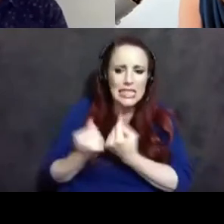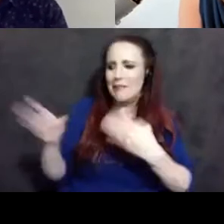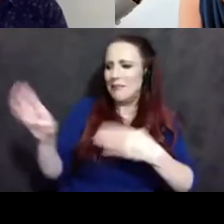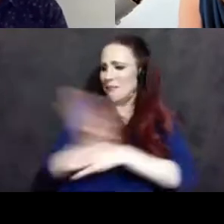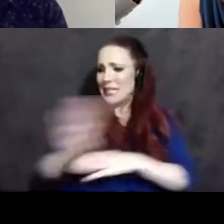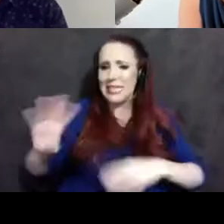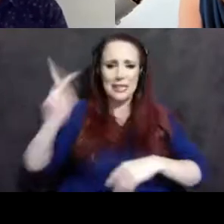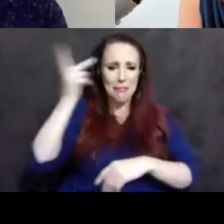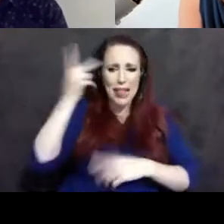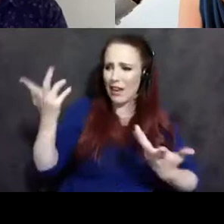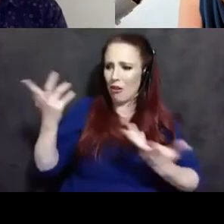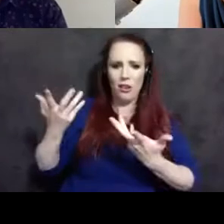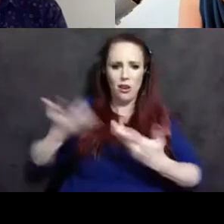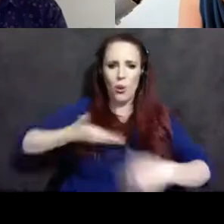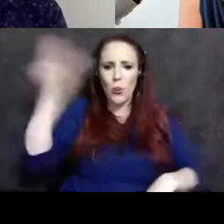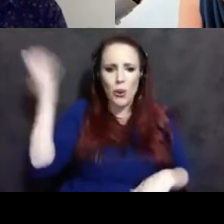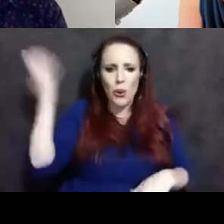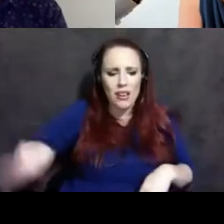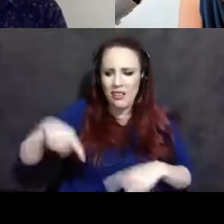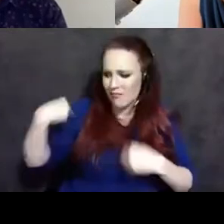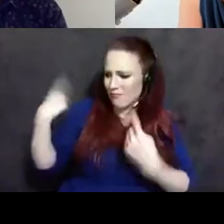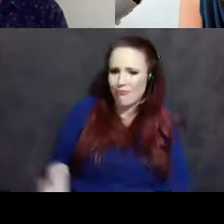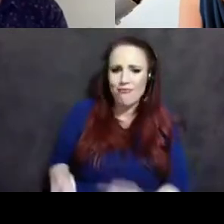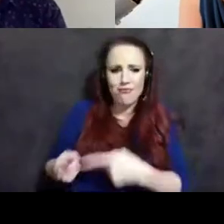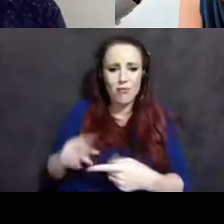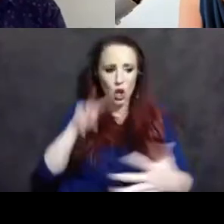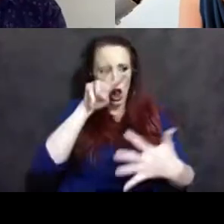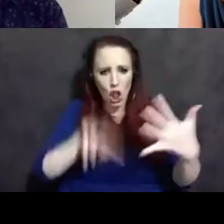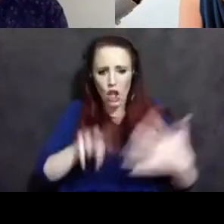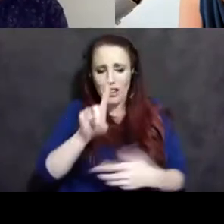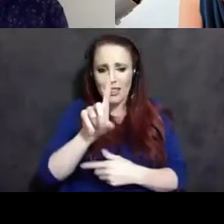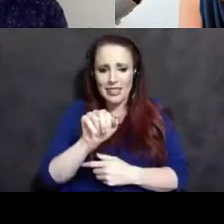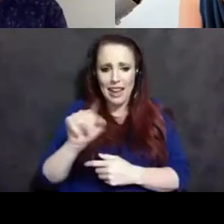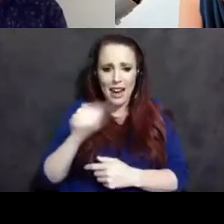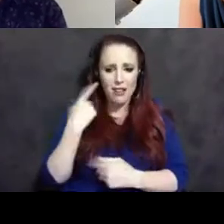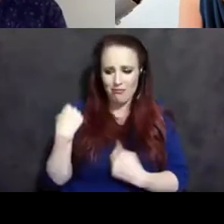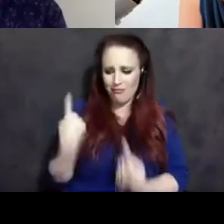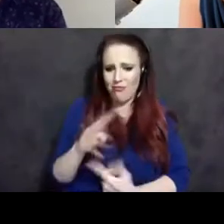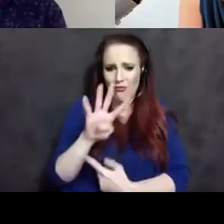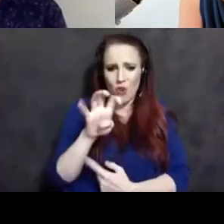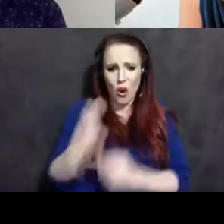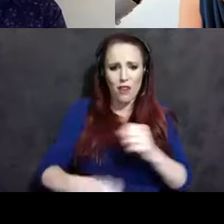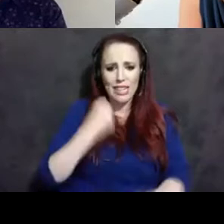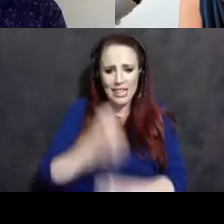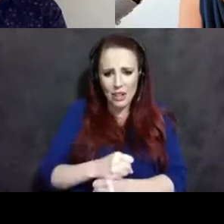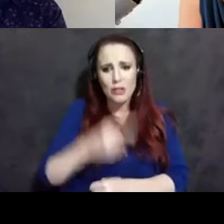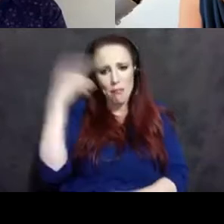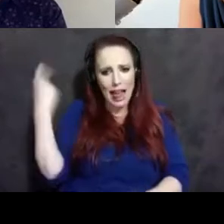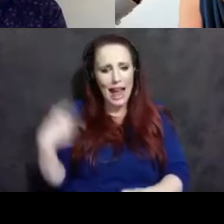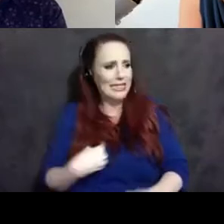Like, if you look at all of those data points for 400 years, black people have been saying, this does not work for me.